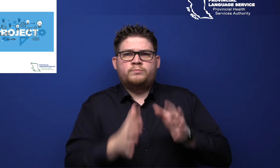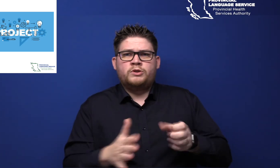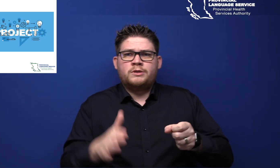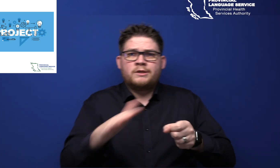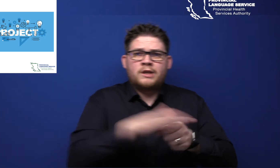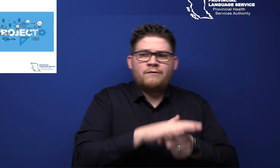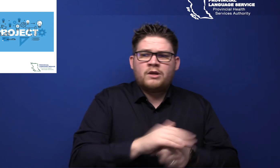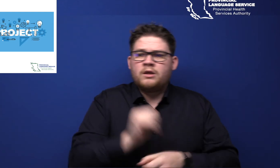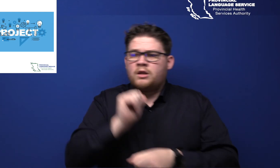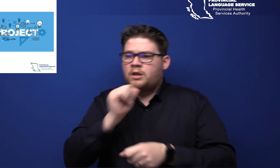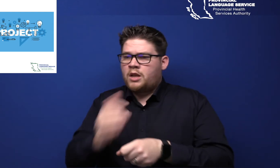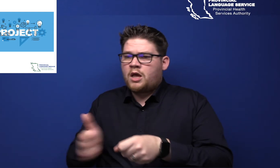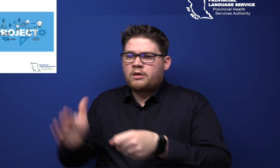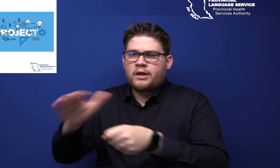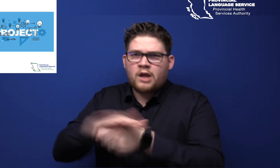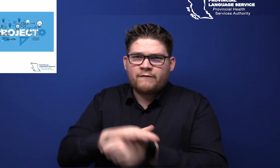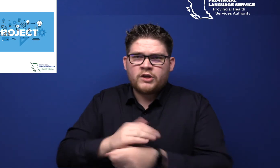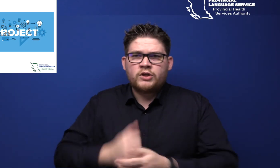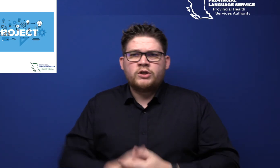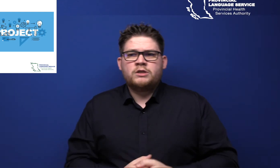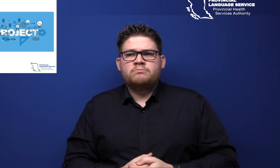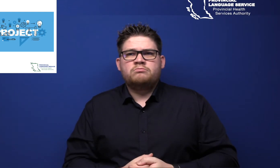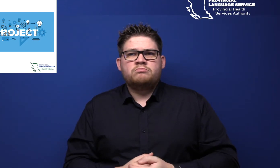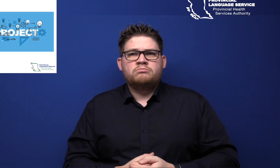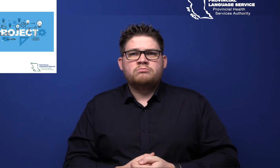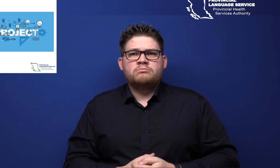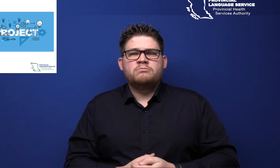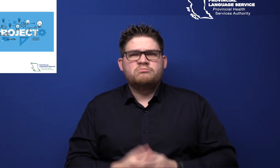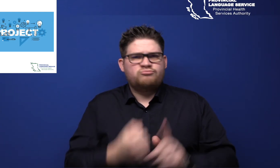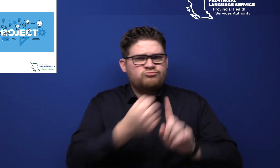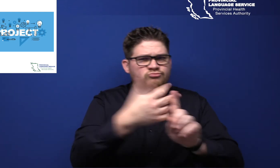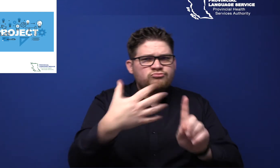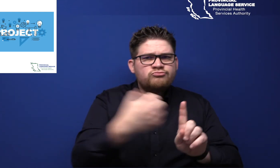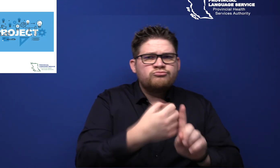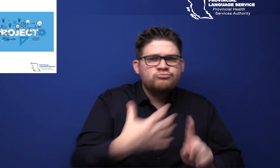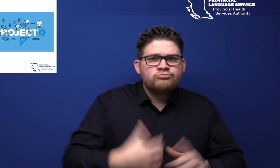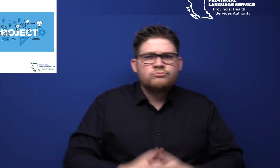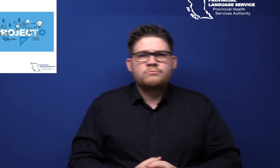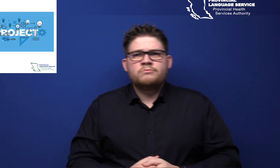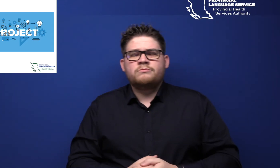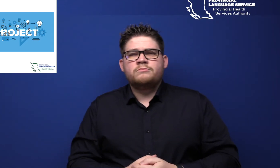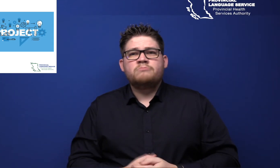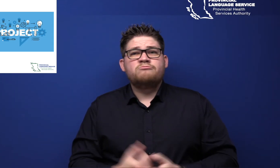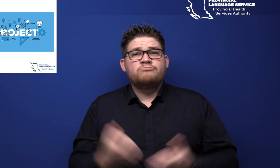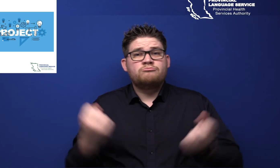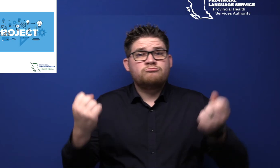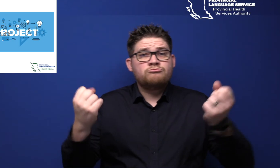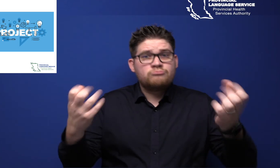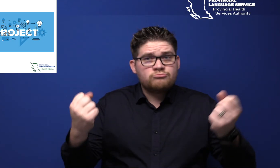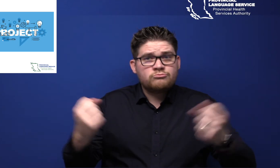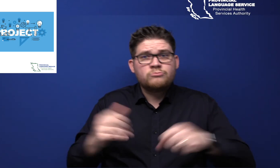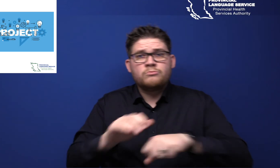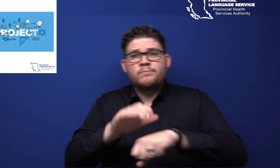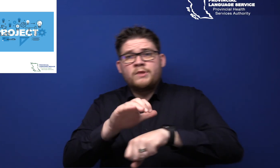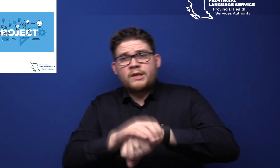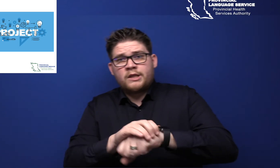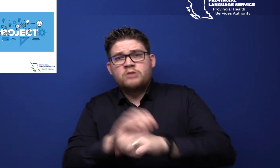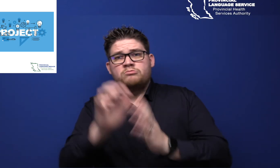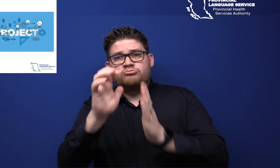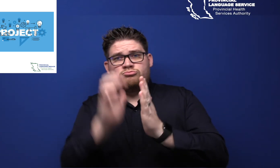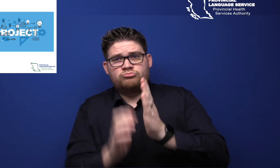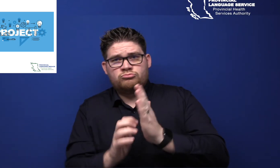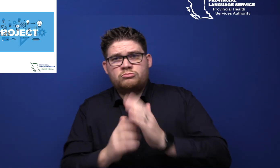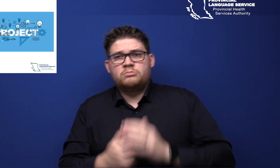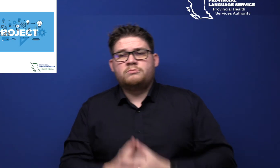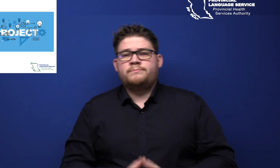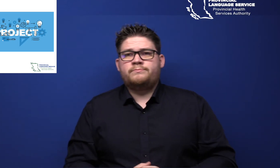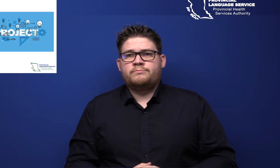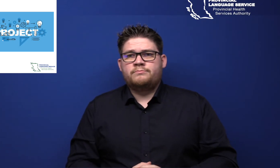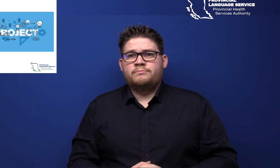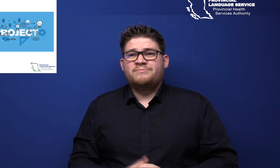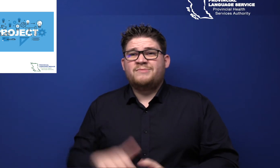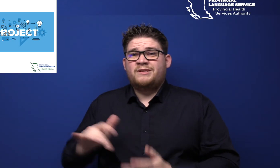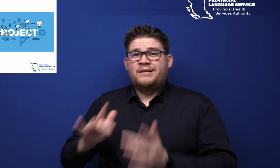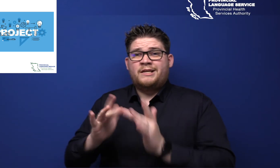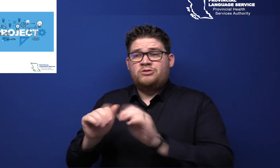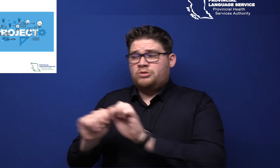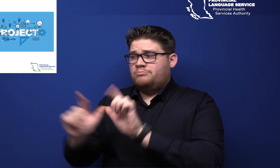TO FIGURE OUT WHETHER INTERPRETING SERVICES WILL BE PROVIDED OR THEY WILL NOT BE PROVIDED. WE WILL HAVE IT IN WRITTEN ENGLISH,